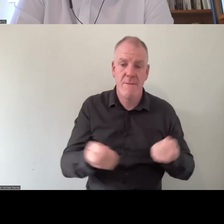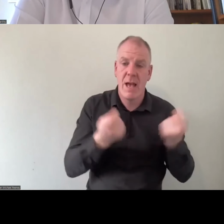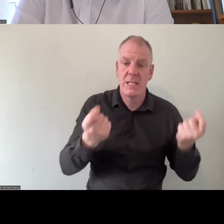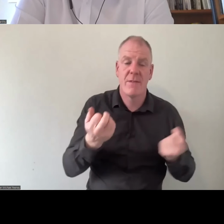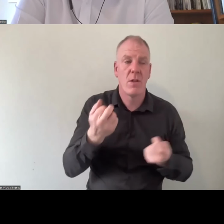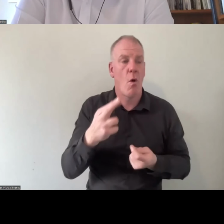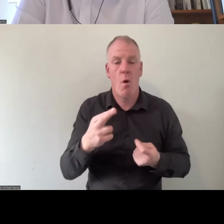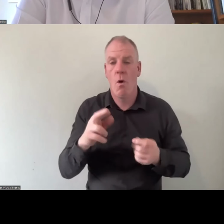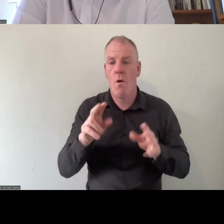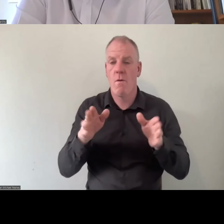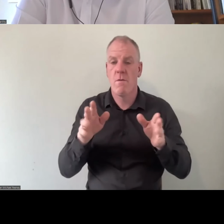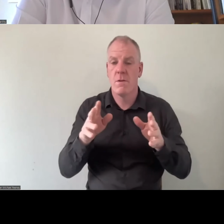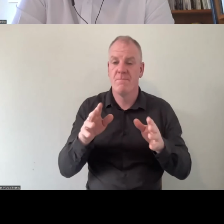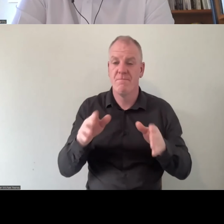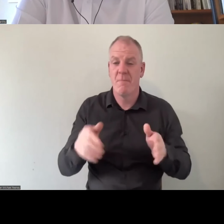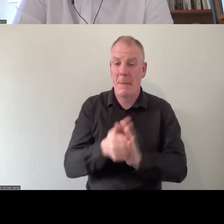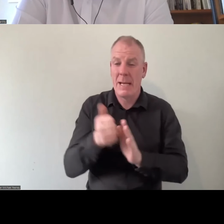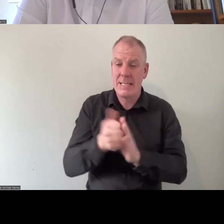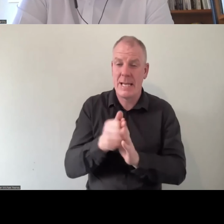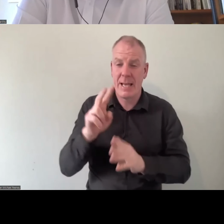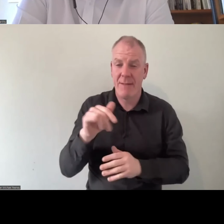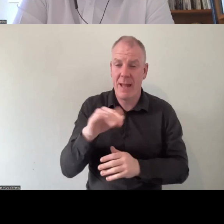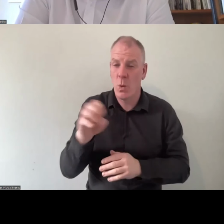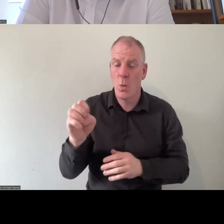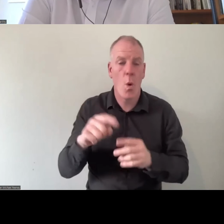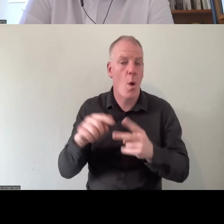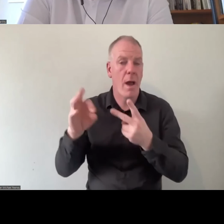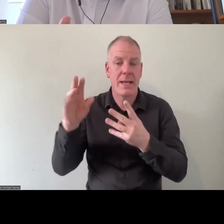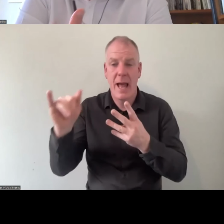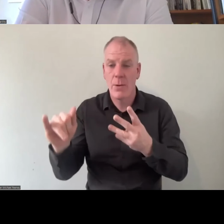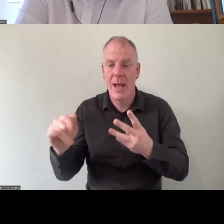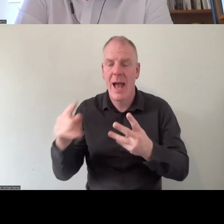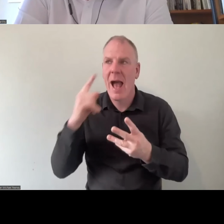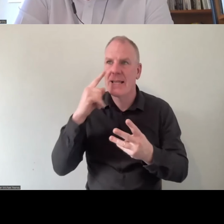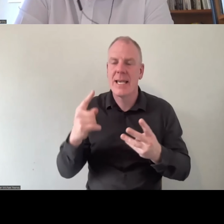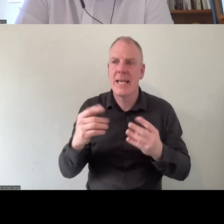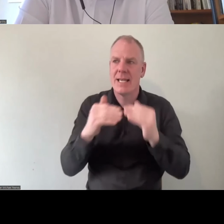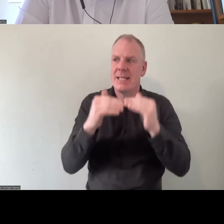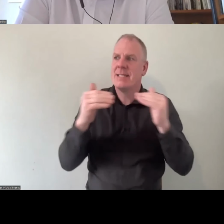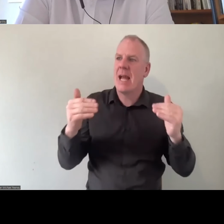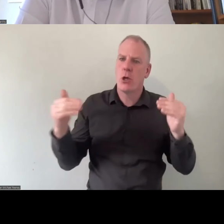and see where you are at the current point of time and continue to improve accessibility.